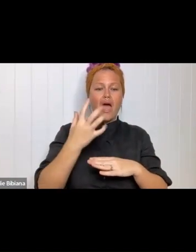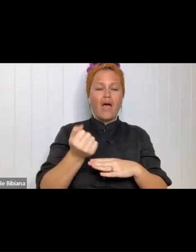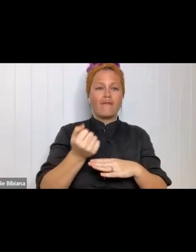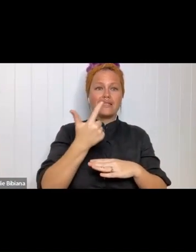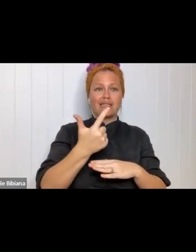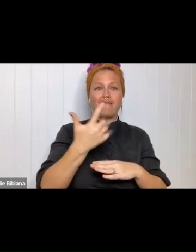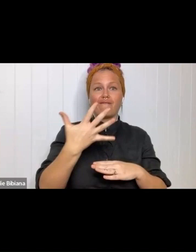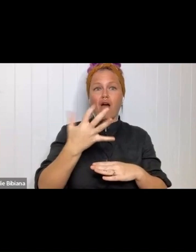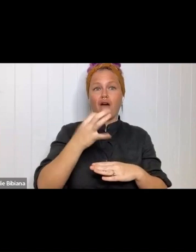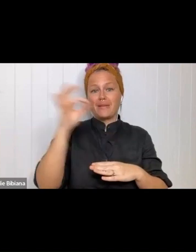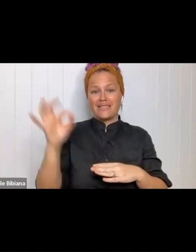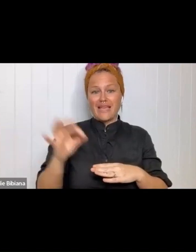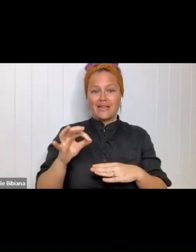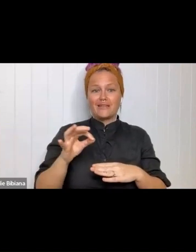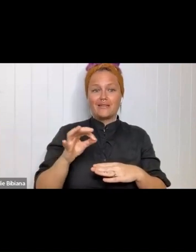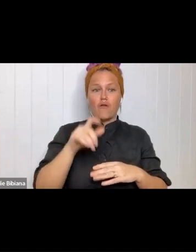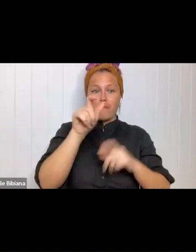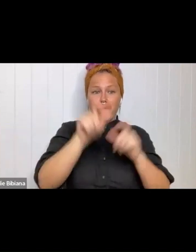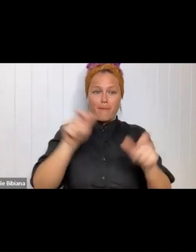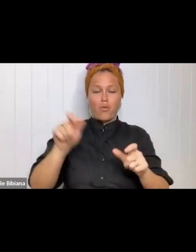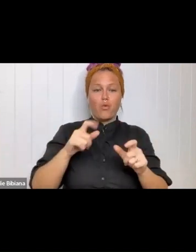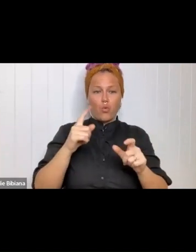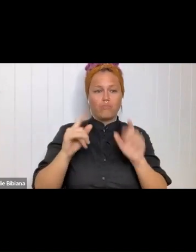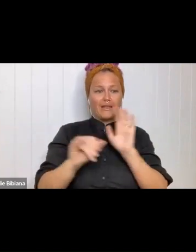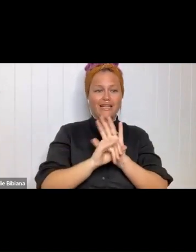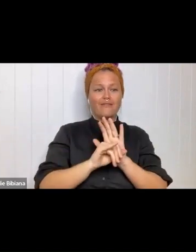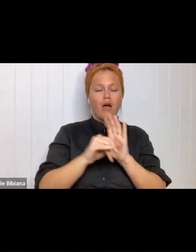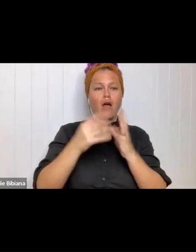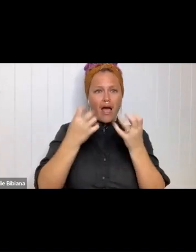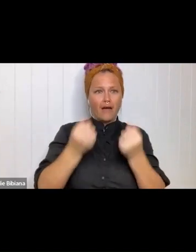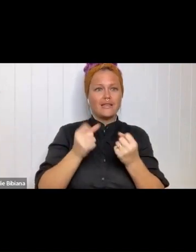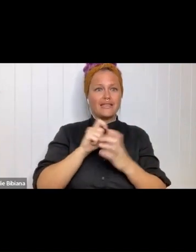people who identify as having disability in some way shape or